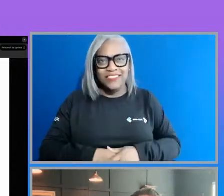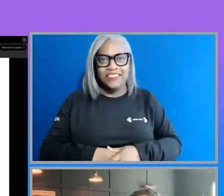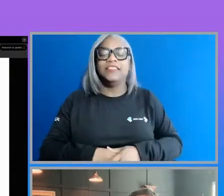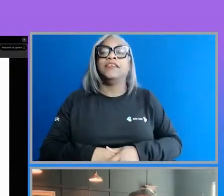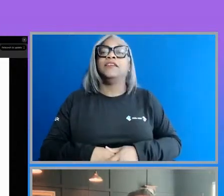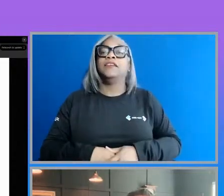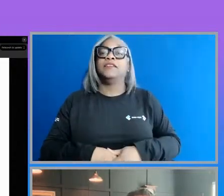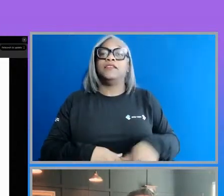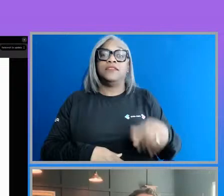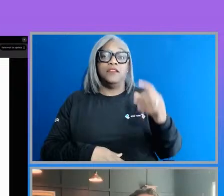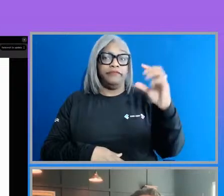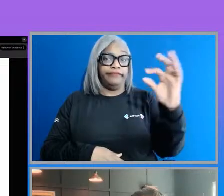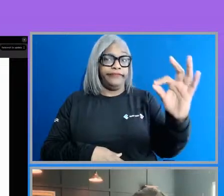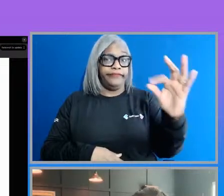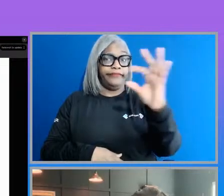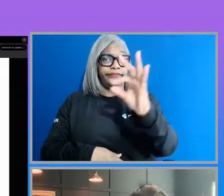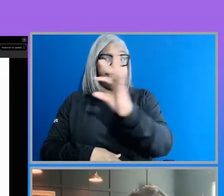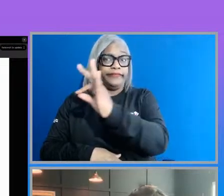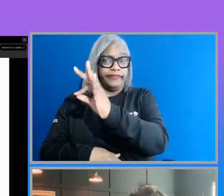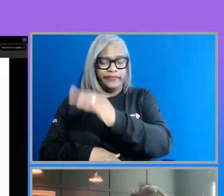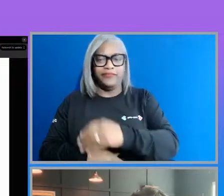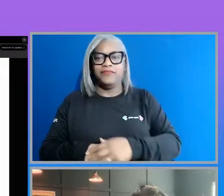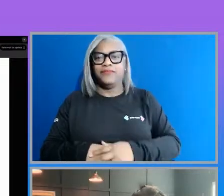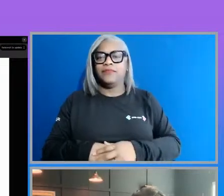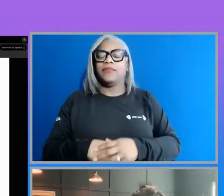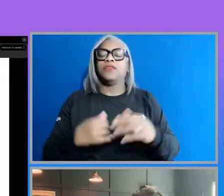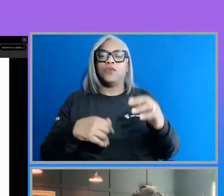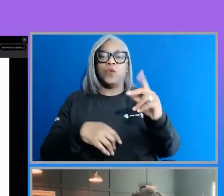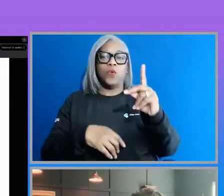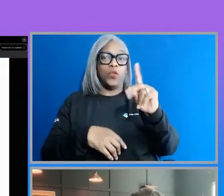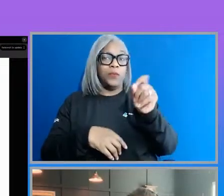have the same three circles in a row. However, this time I turned